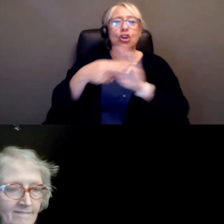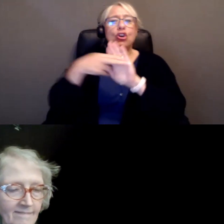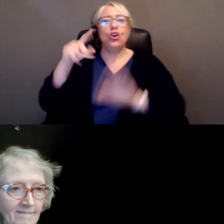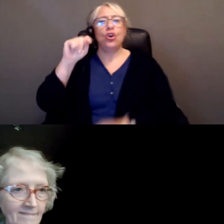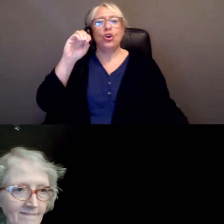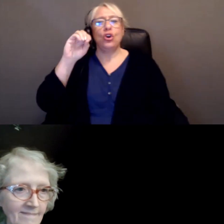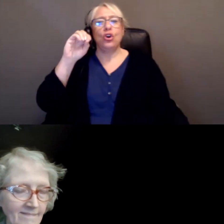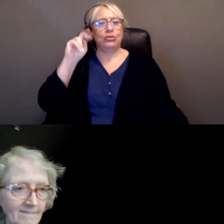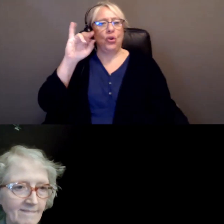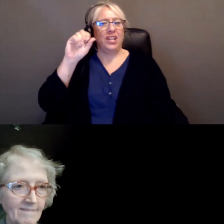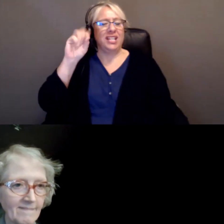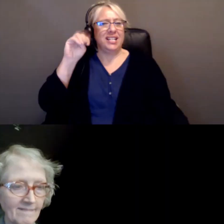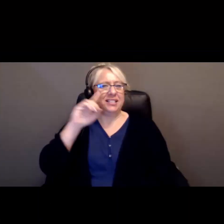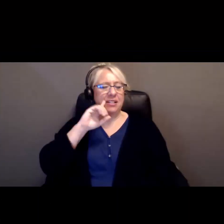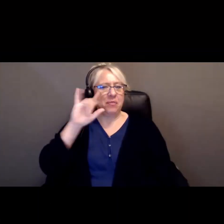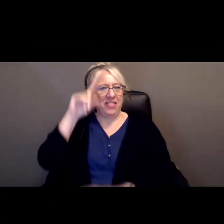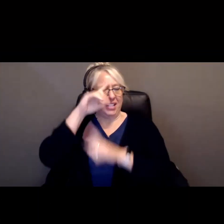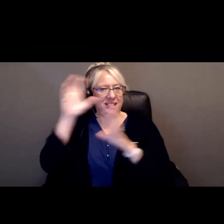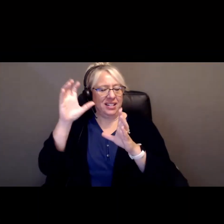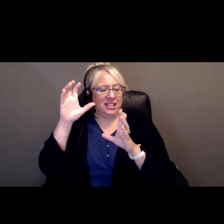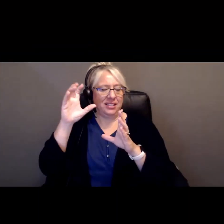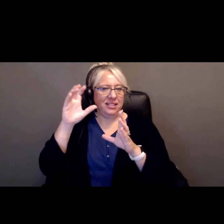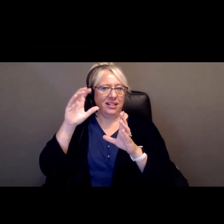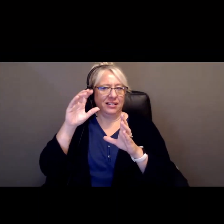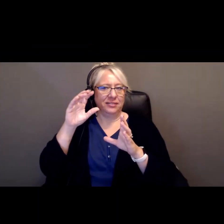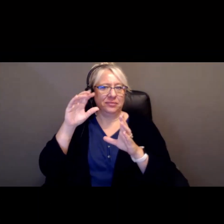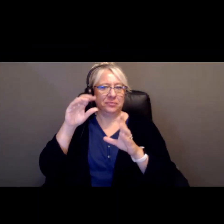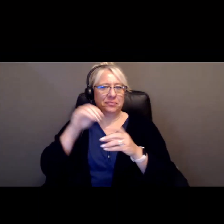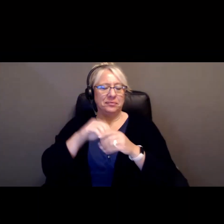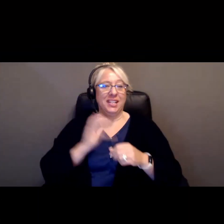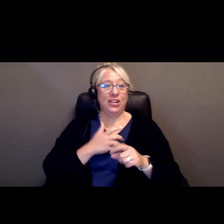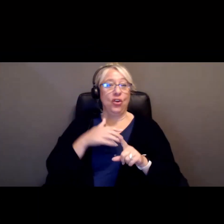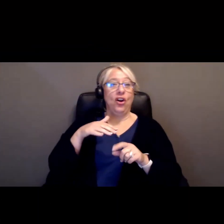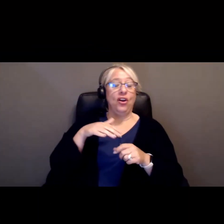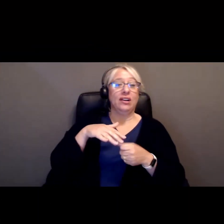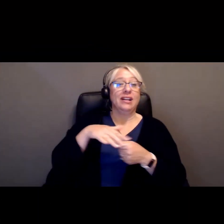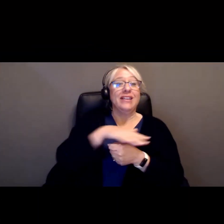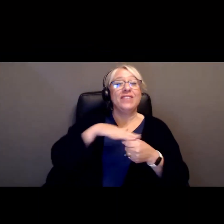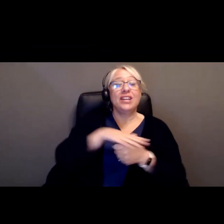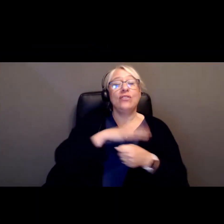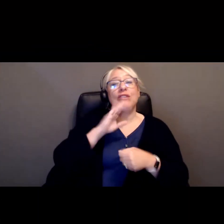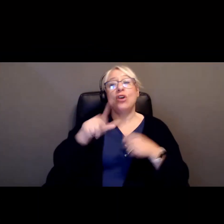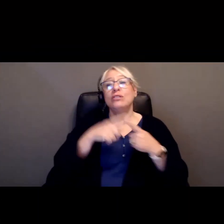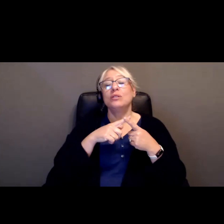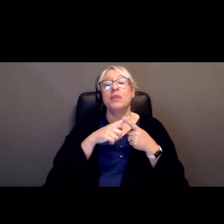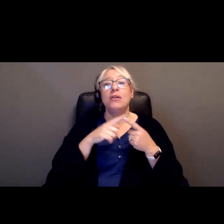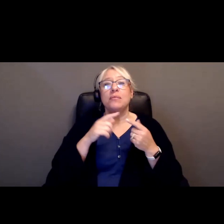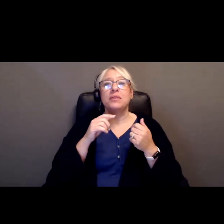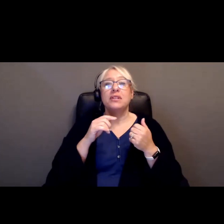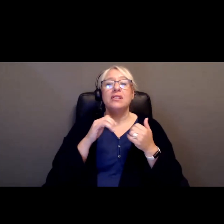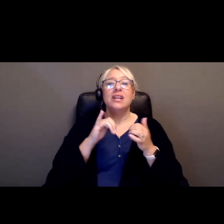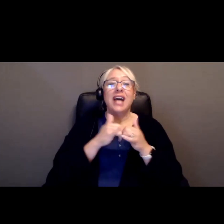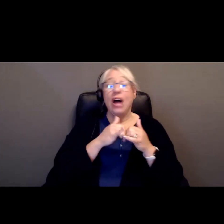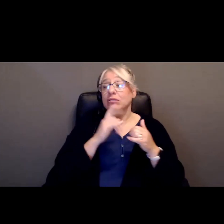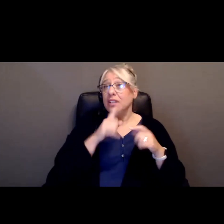at least our field that speaks to the ways in which especially multiply marginalized people